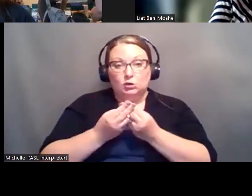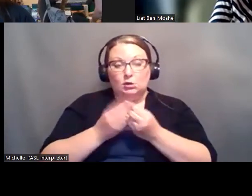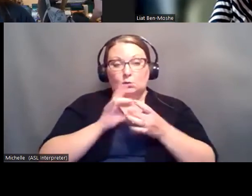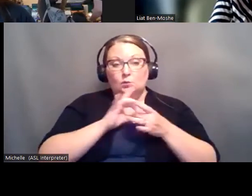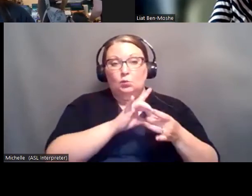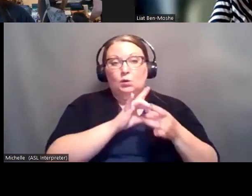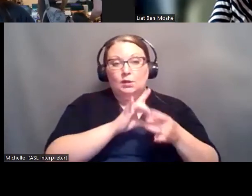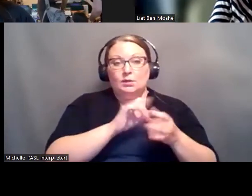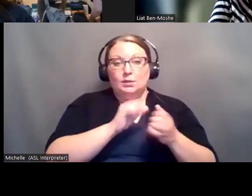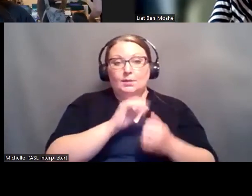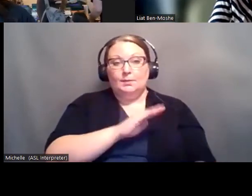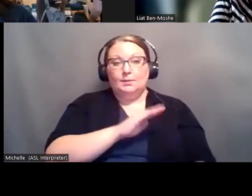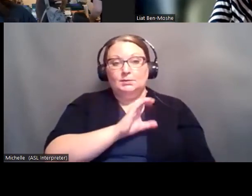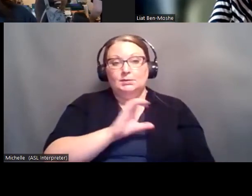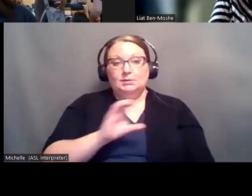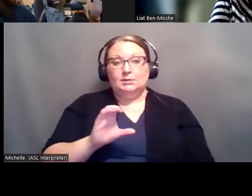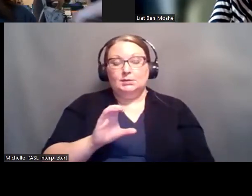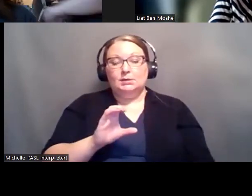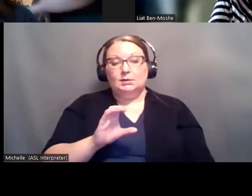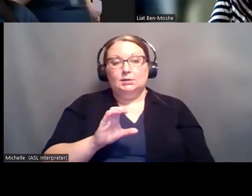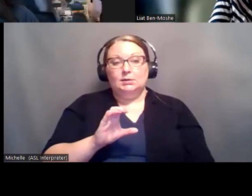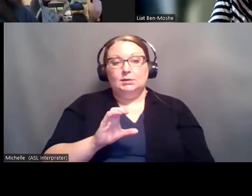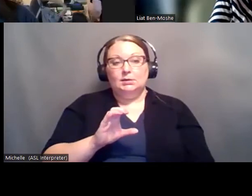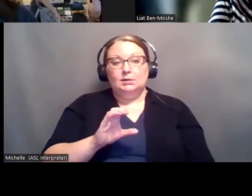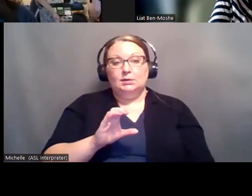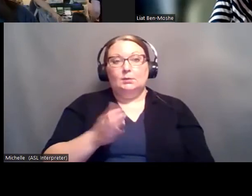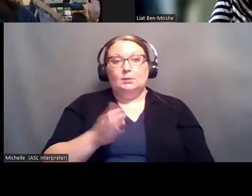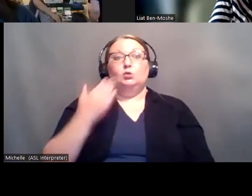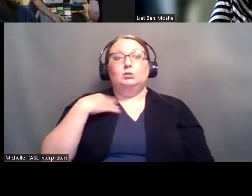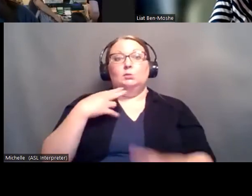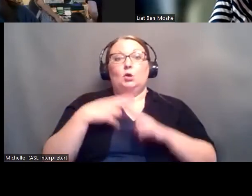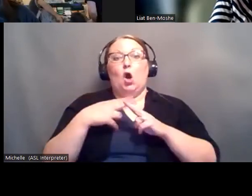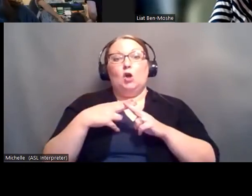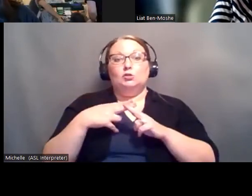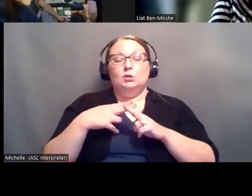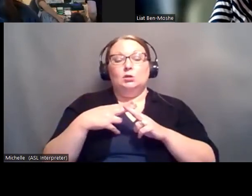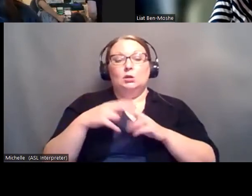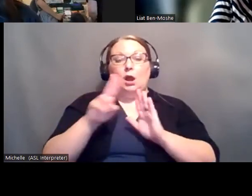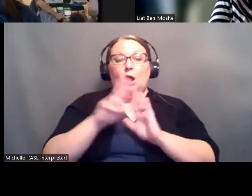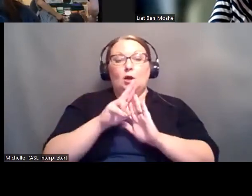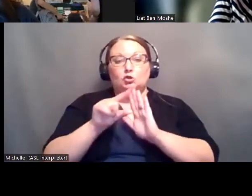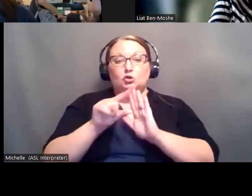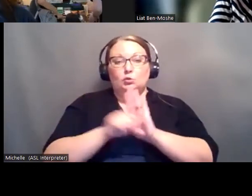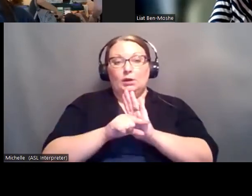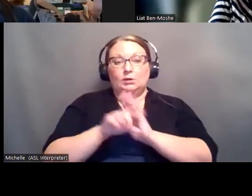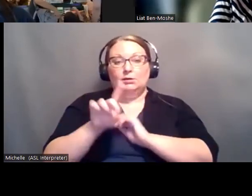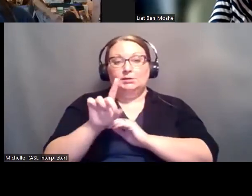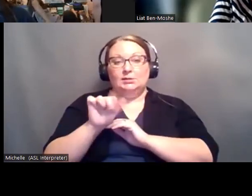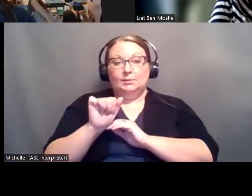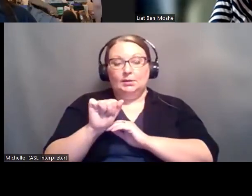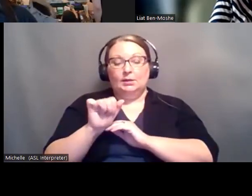Coordinating Committee initially were called the Undergraduate Disability Initiative.